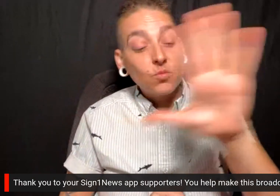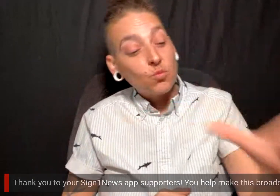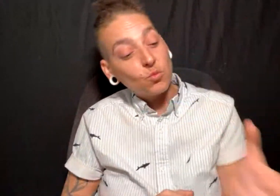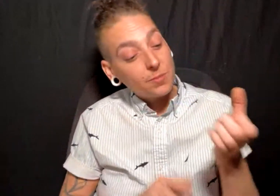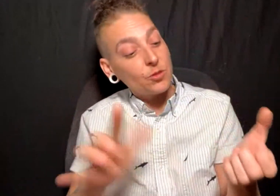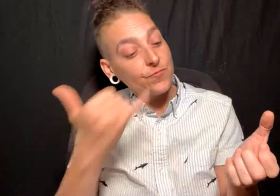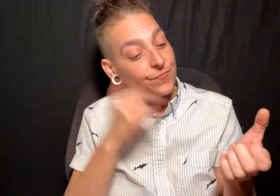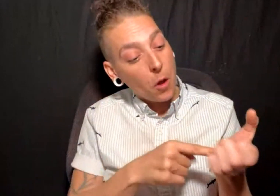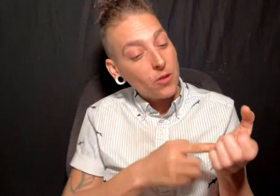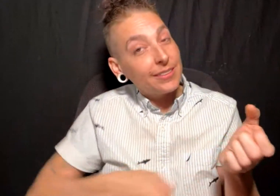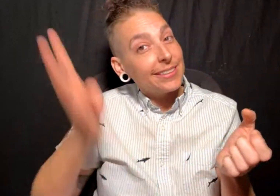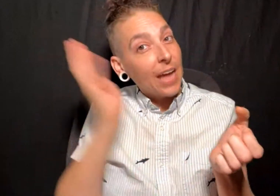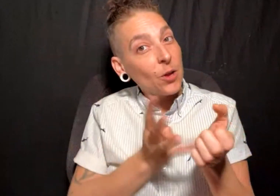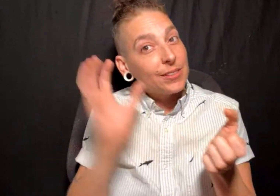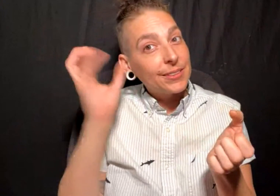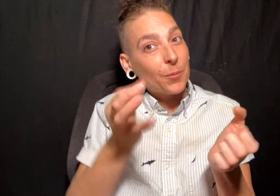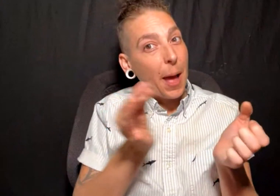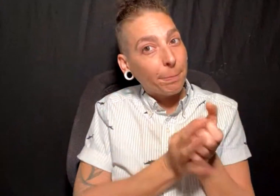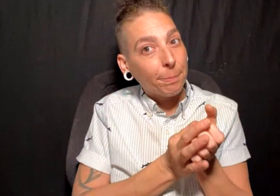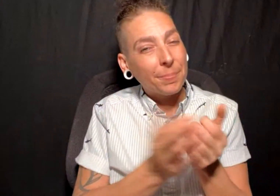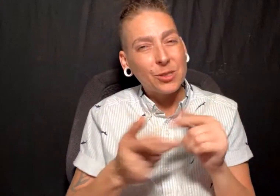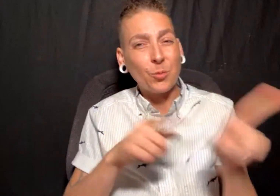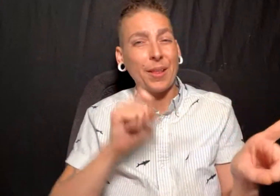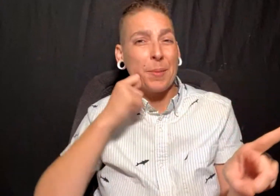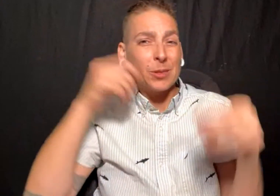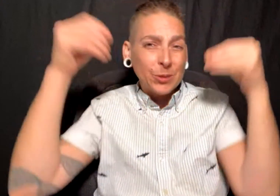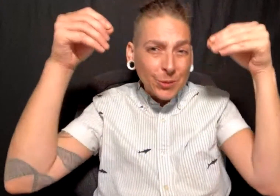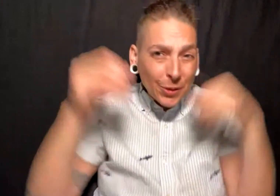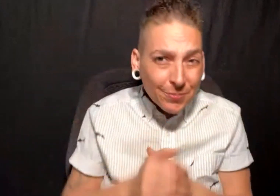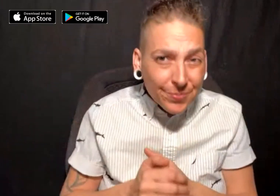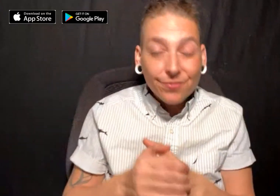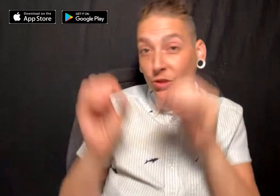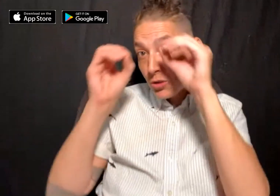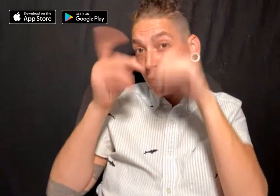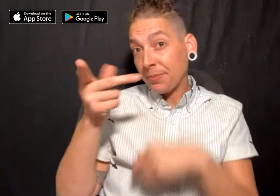can download the Sign1News app by heading to the app store or Google play store on